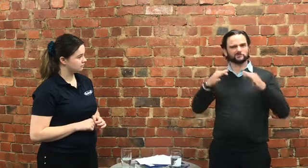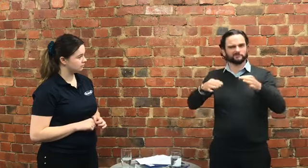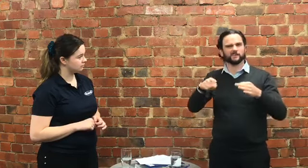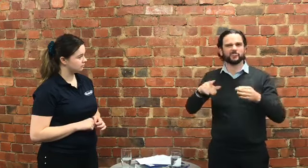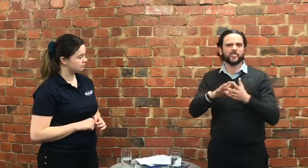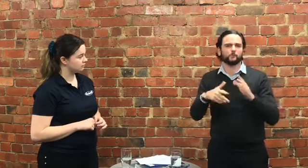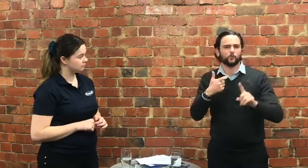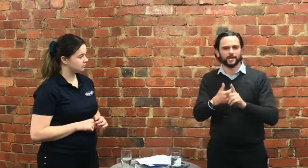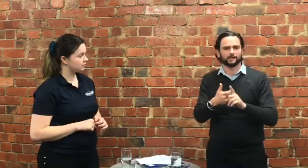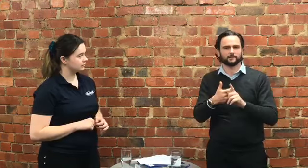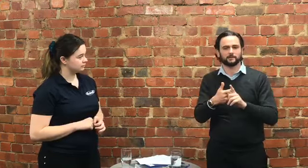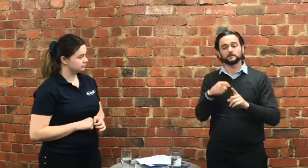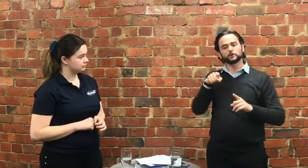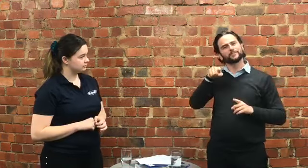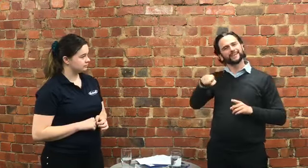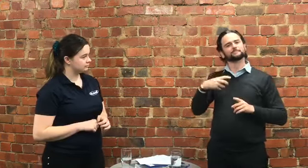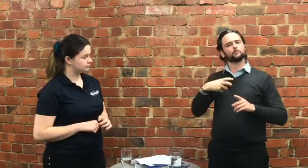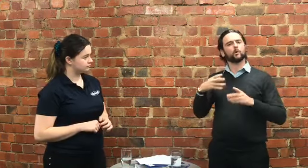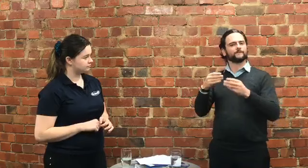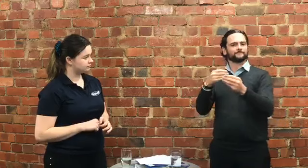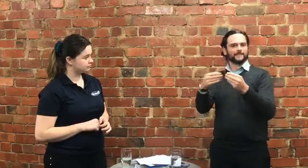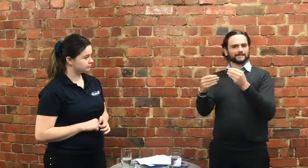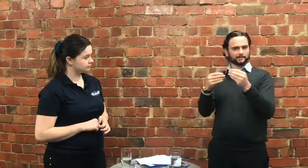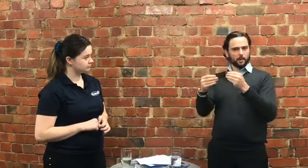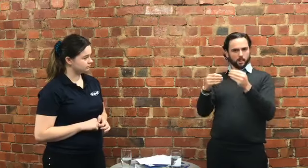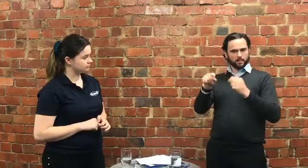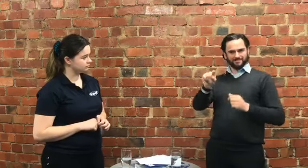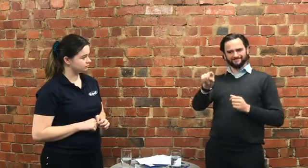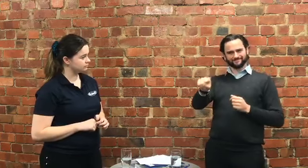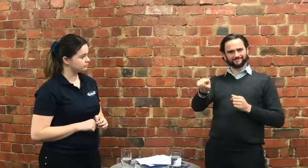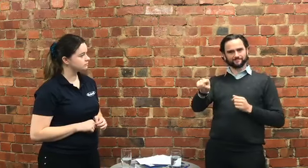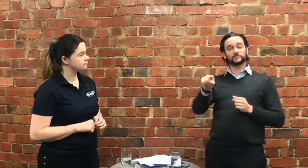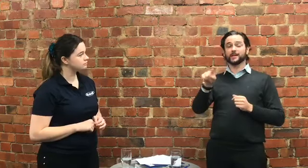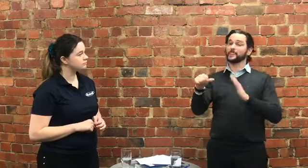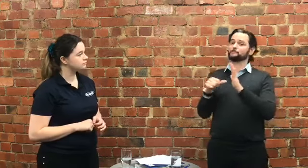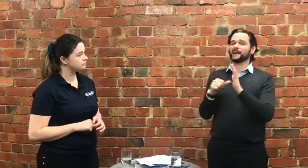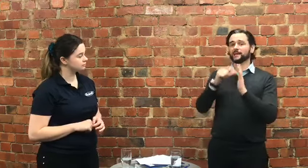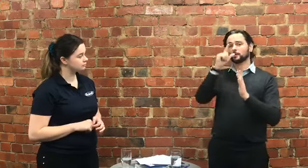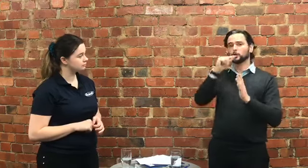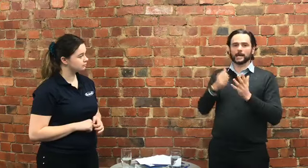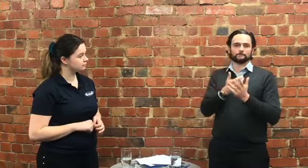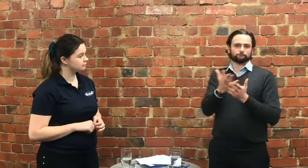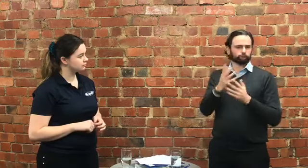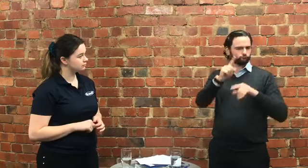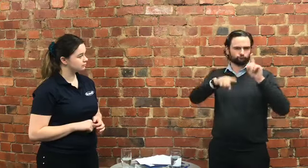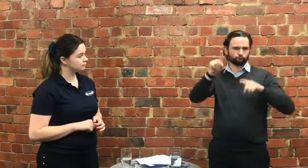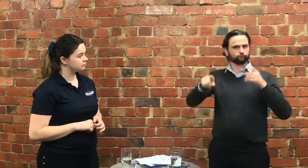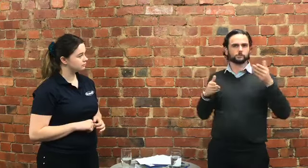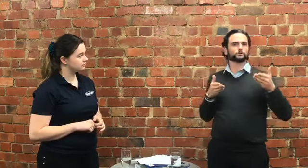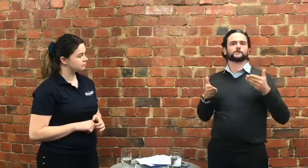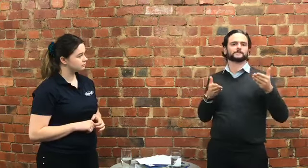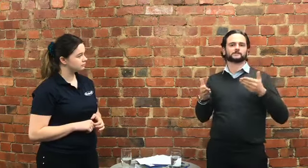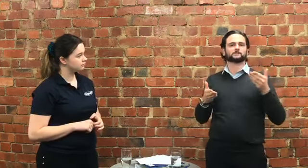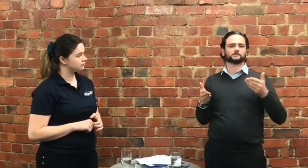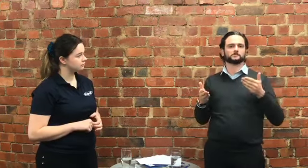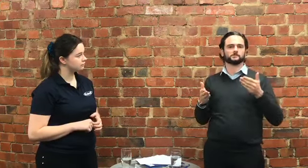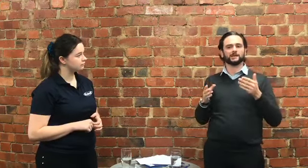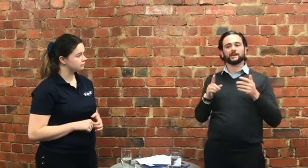On a particular day you might not feel able to go swimming. So, that money can be flexible. You can go swimming on another day.